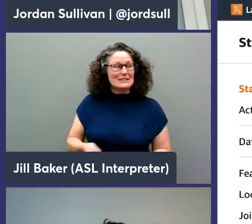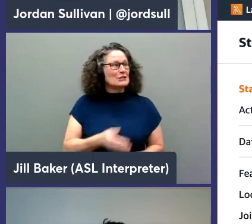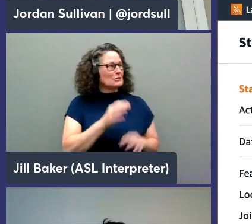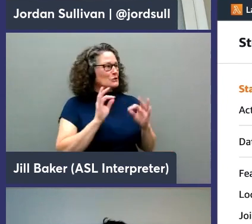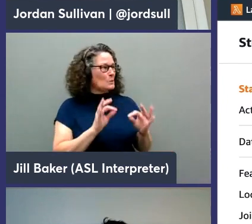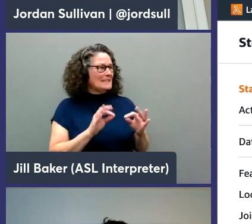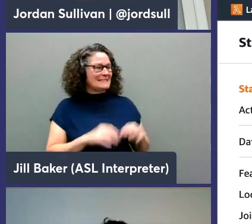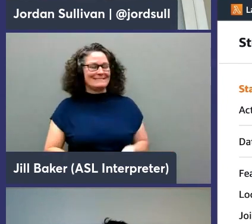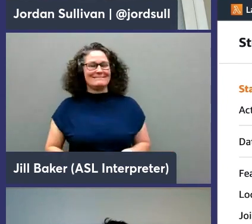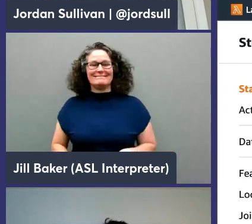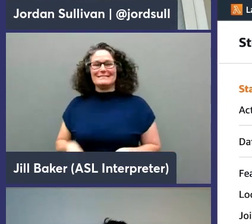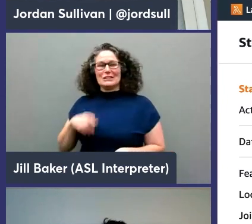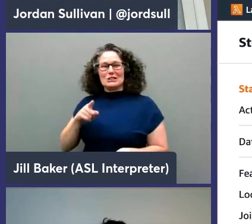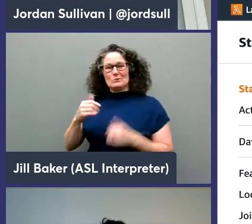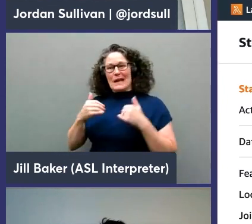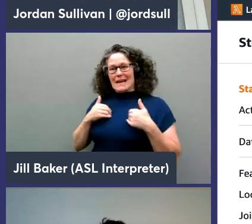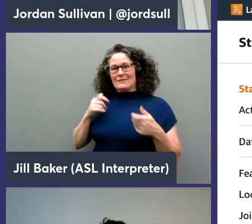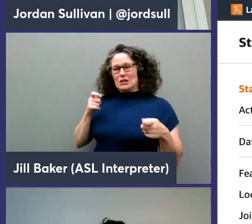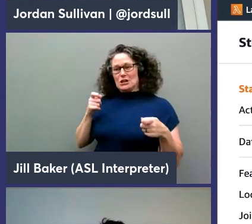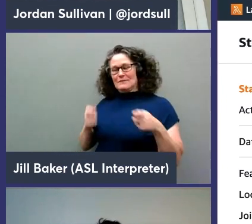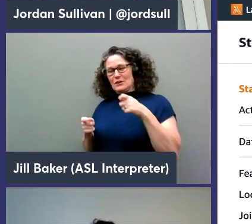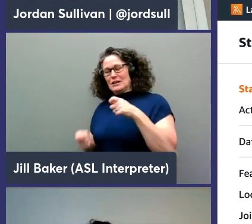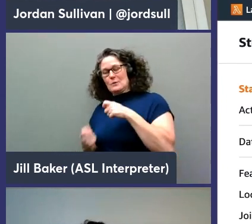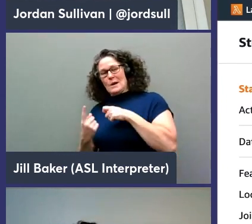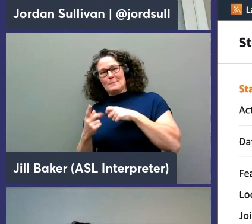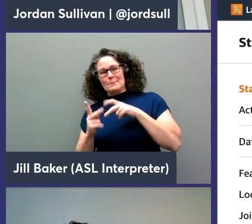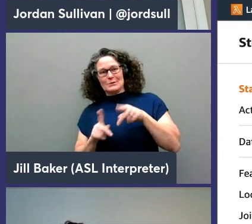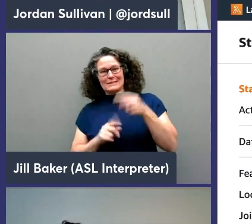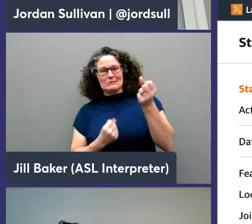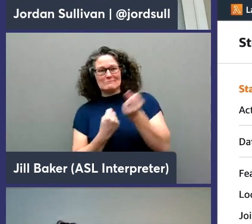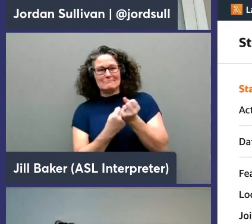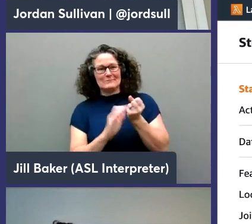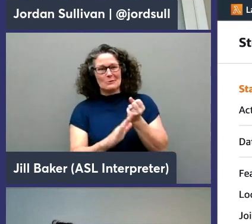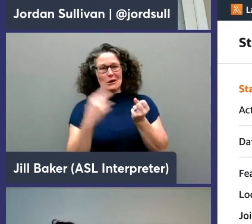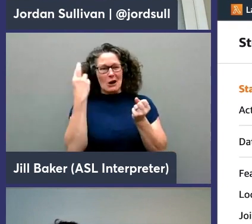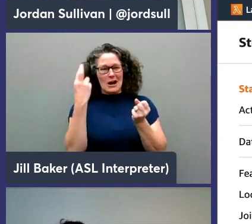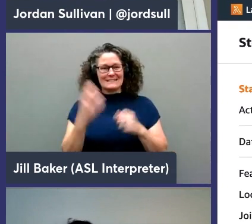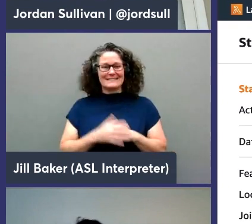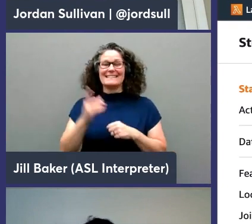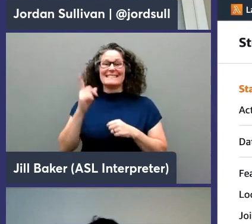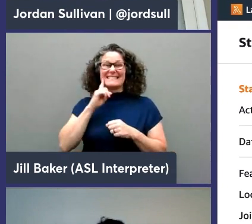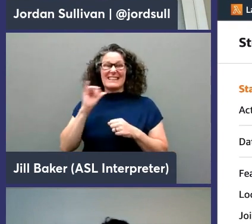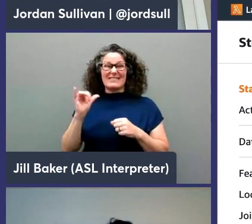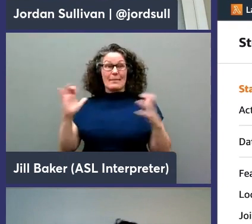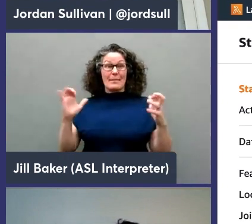You have at least converted one person to your cause, and it sounds like a lot of people in the chat are also very excited about it.